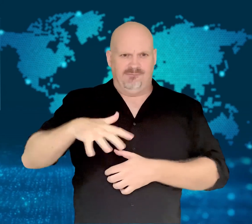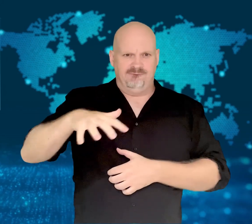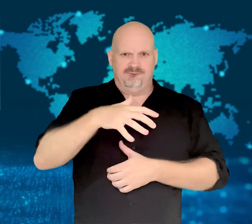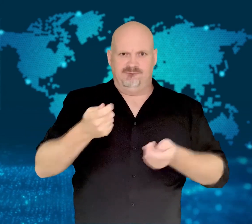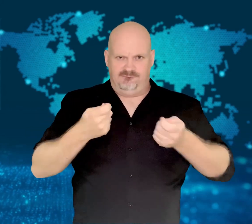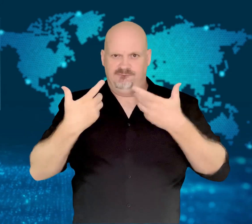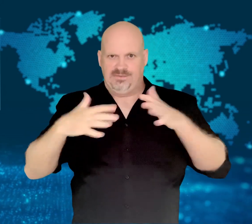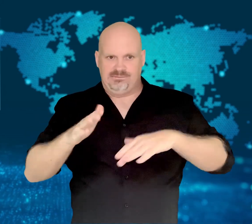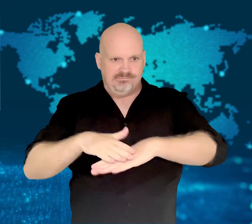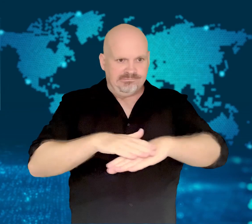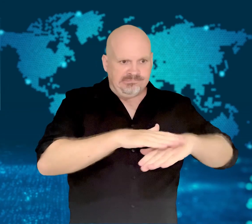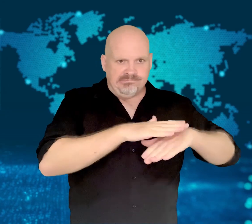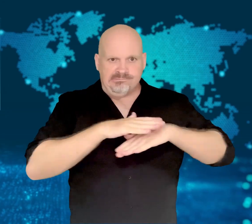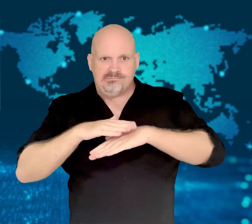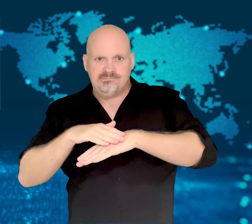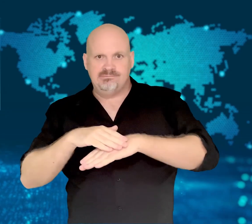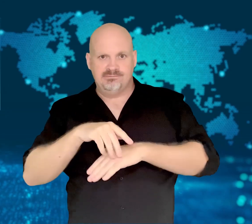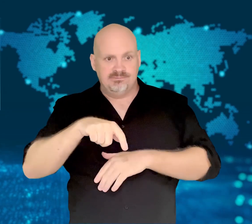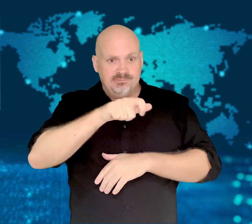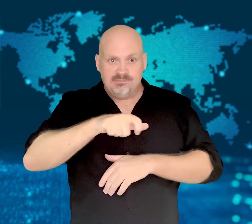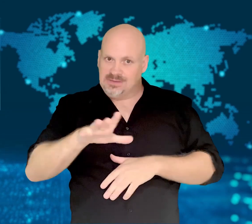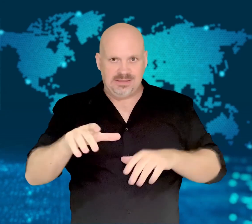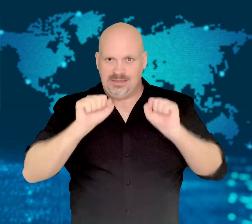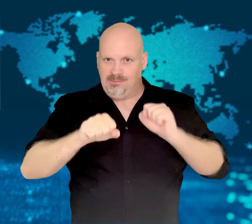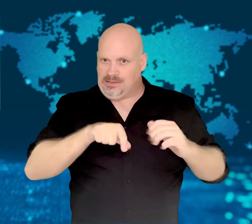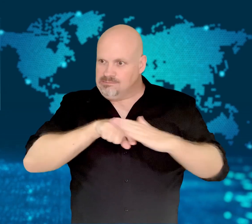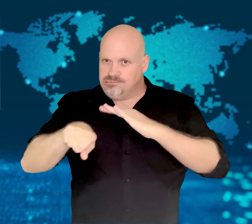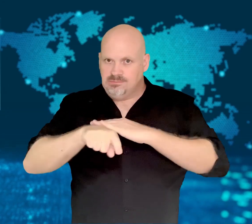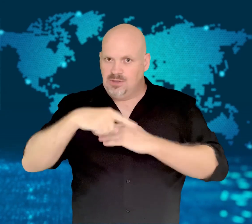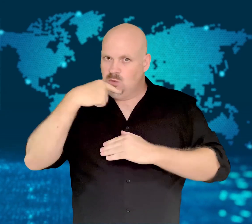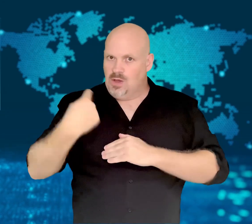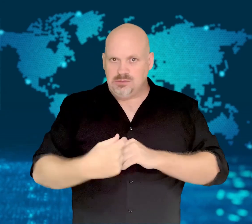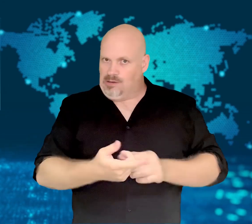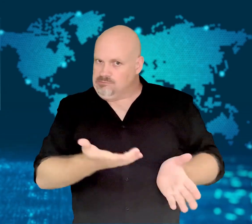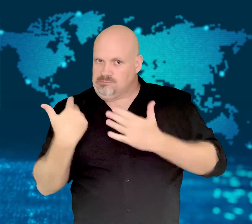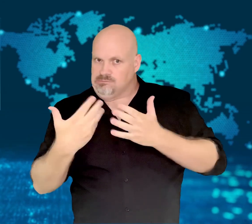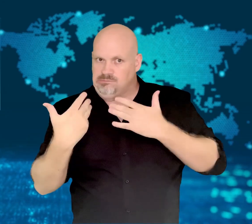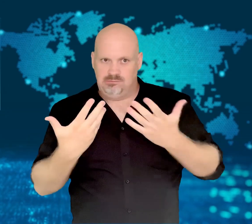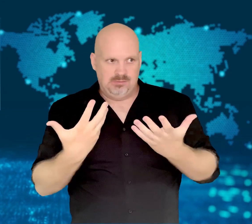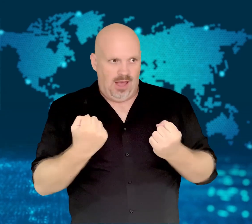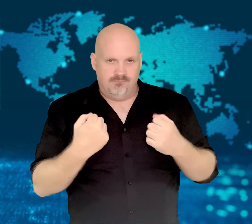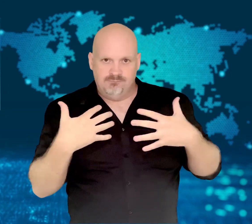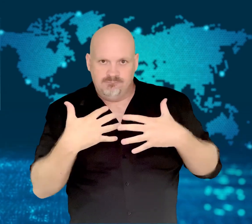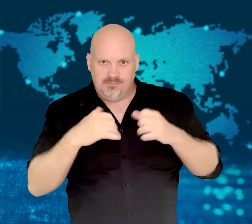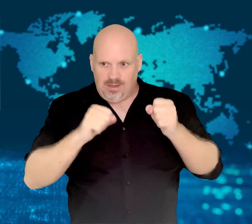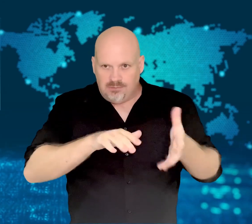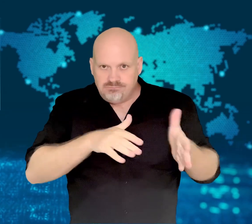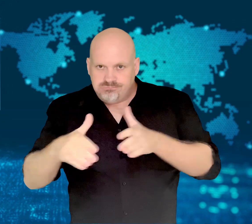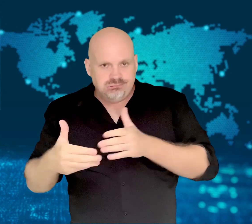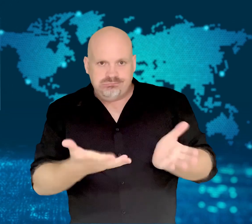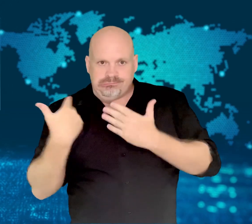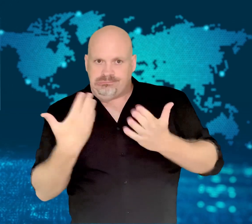residents of the region to evacuate to Russia as their lives were at risk.